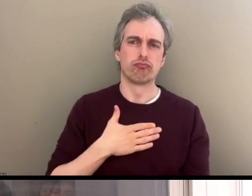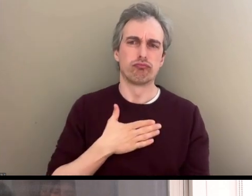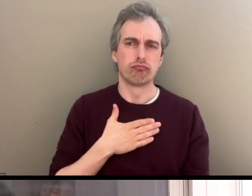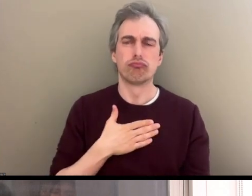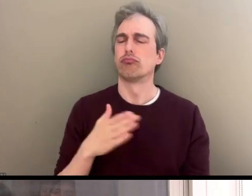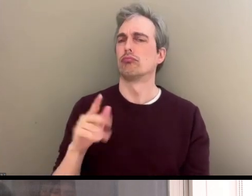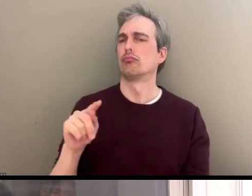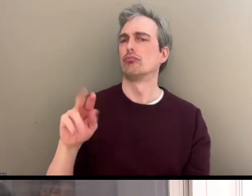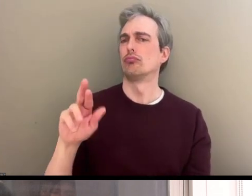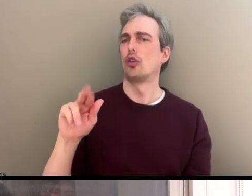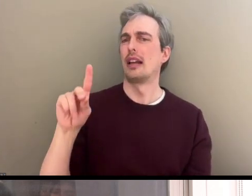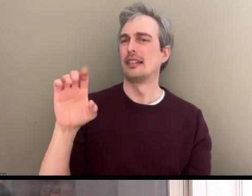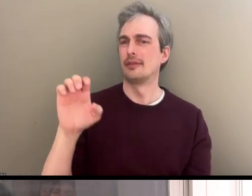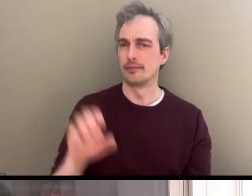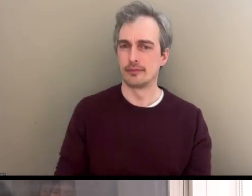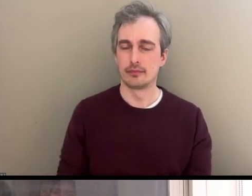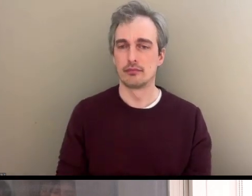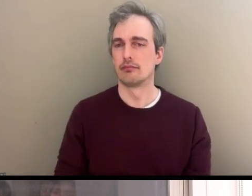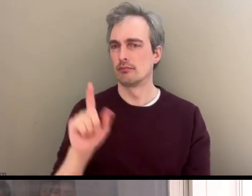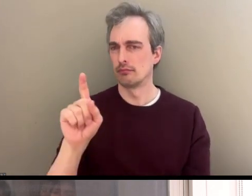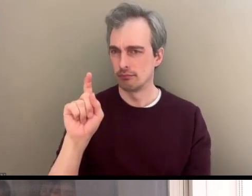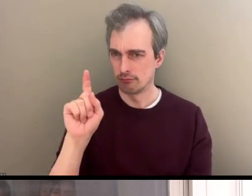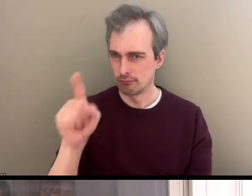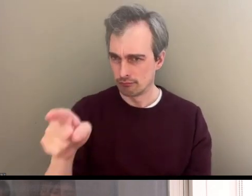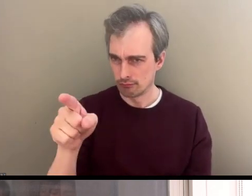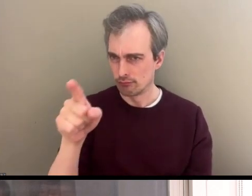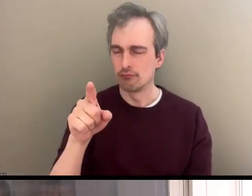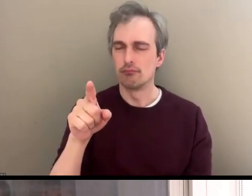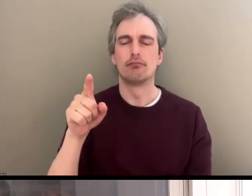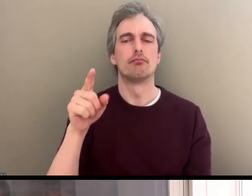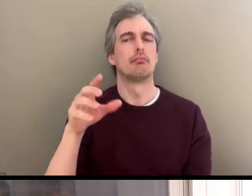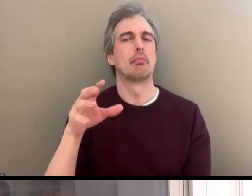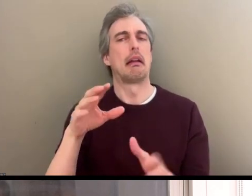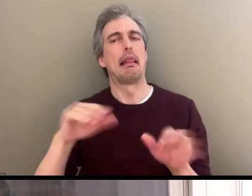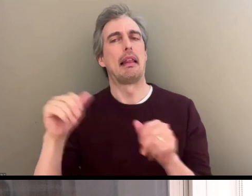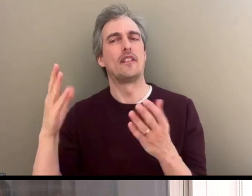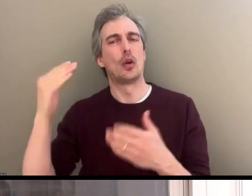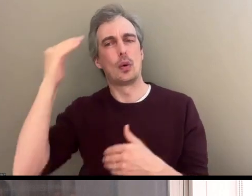So a great trades person will know the tools, know how to use them correctly, have a plan.